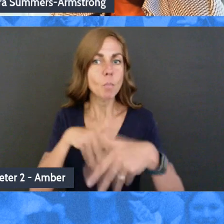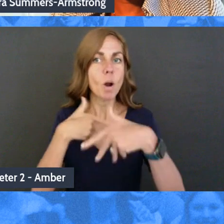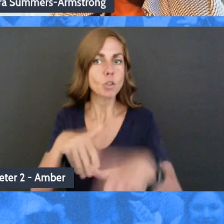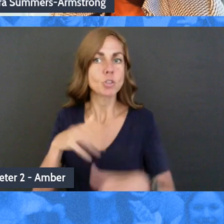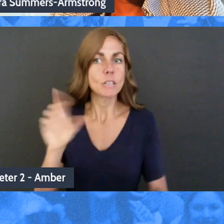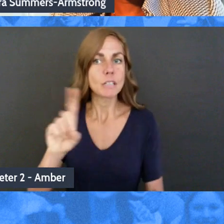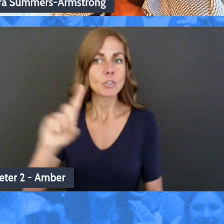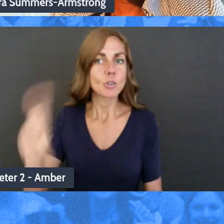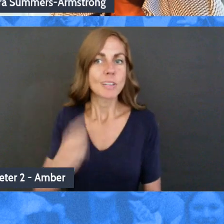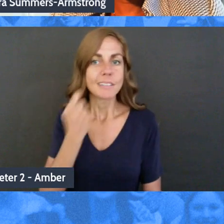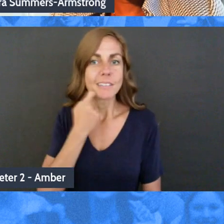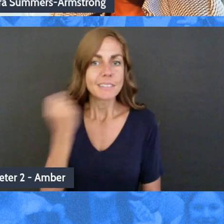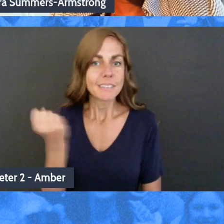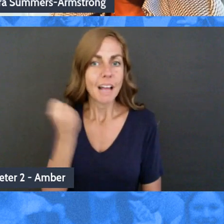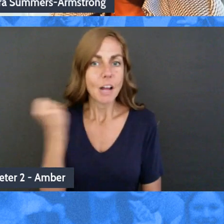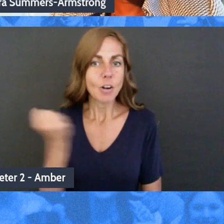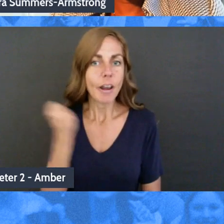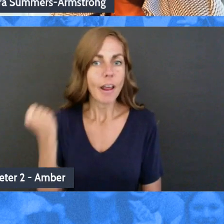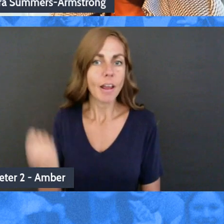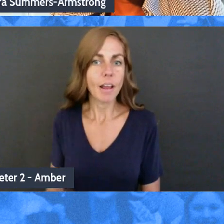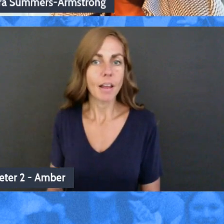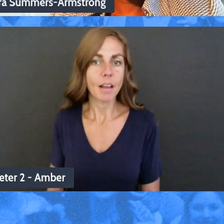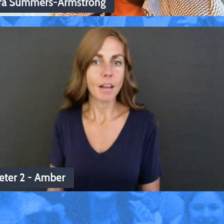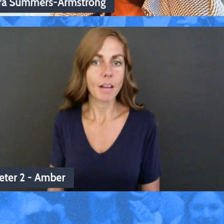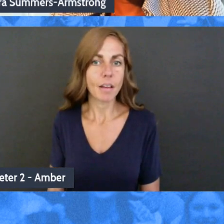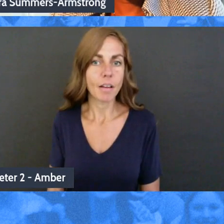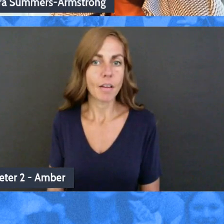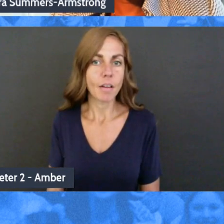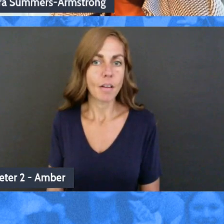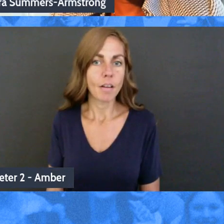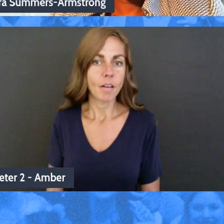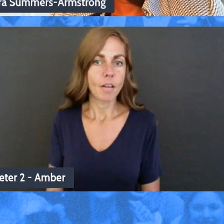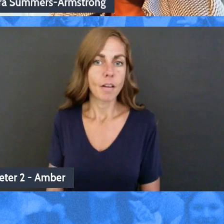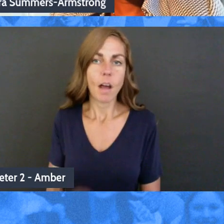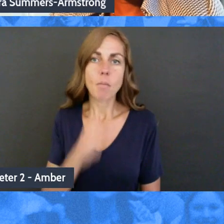and it was super inspiring to see so many of you.